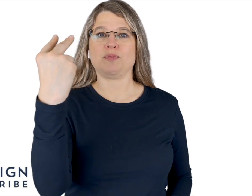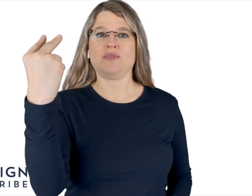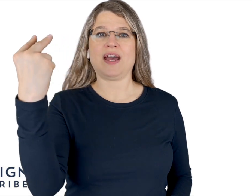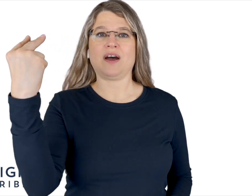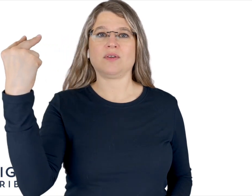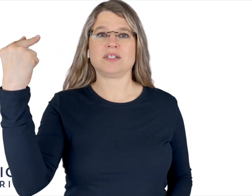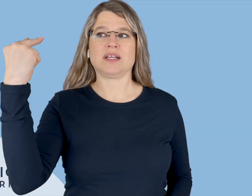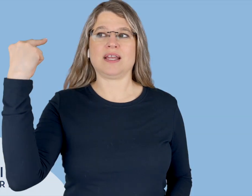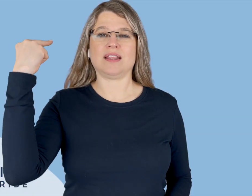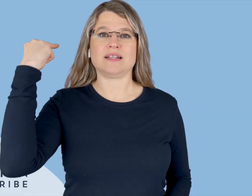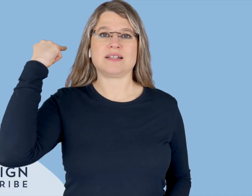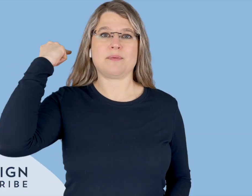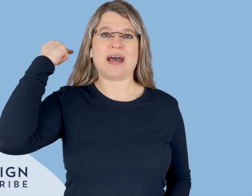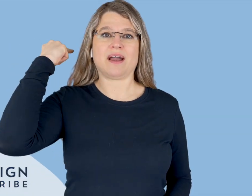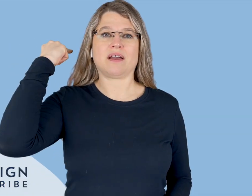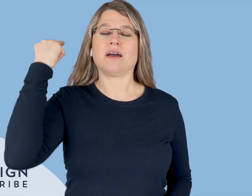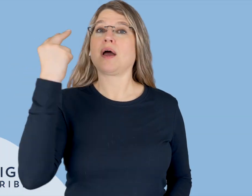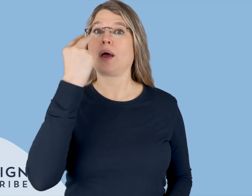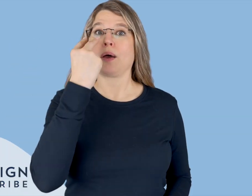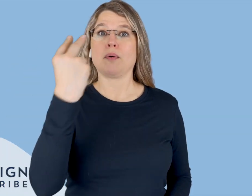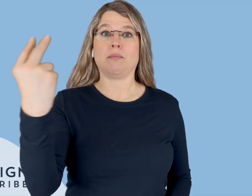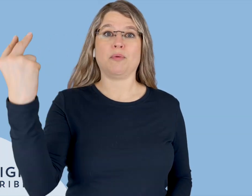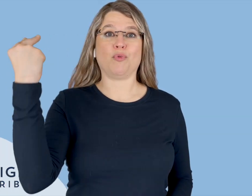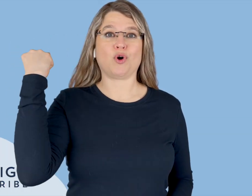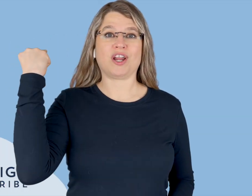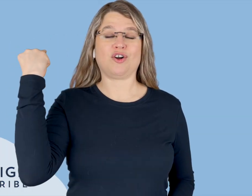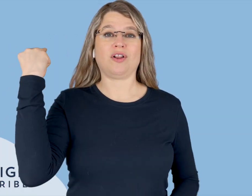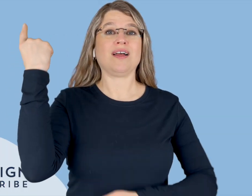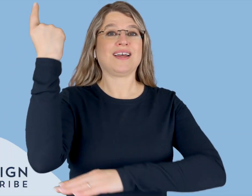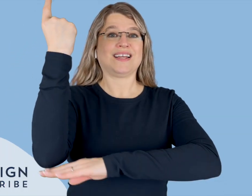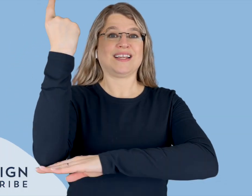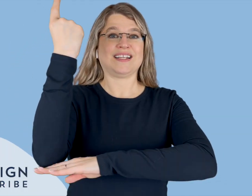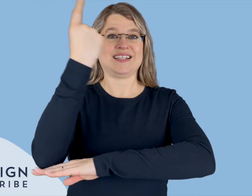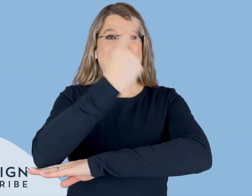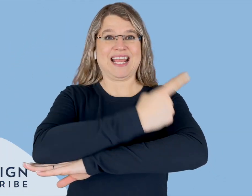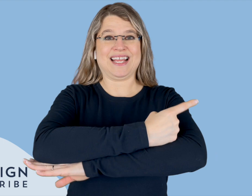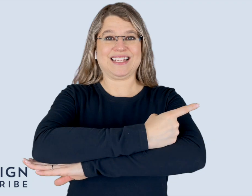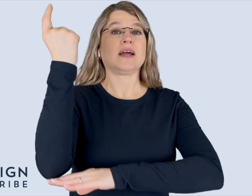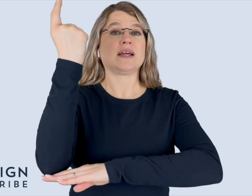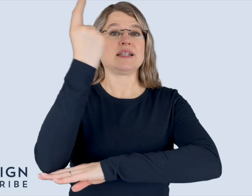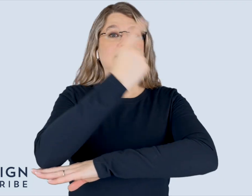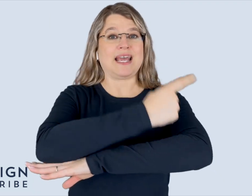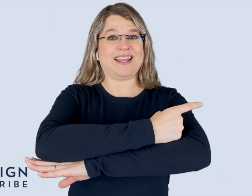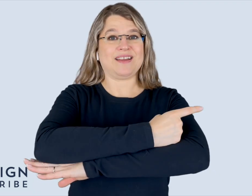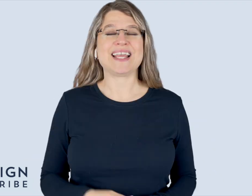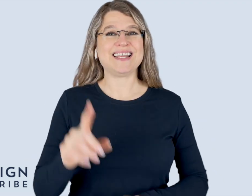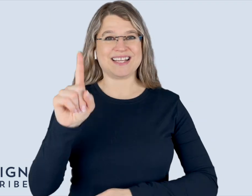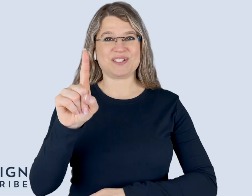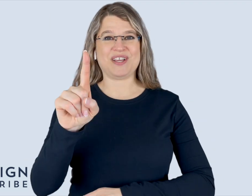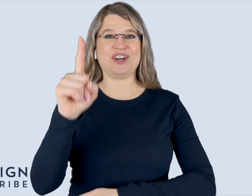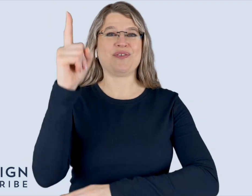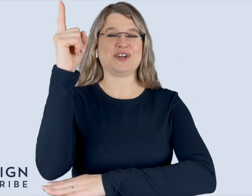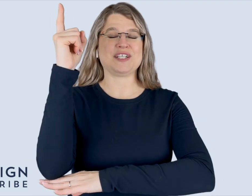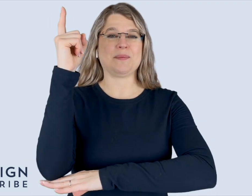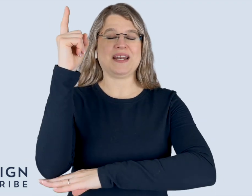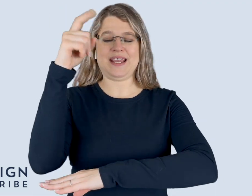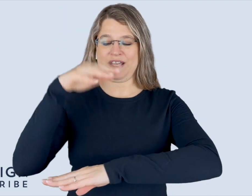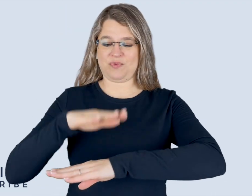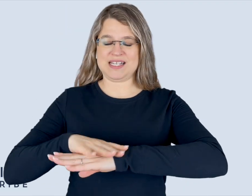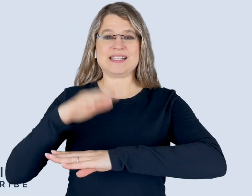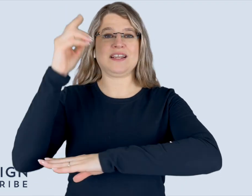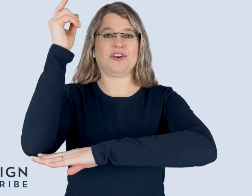move out and then to the back memorial Day day index finger of your dominant hand resting on